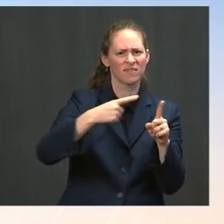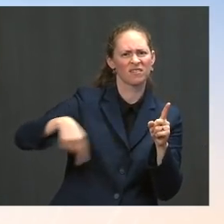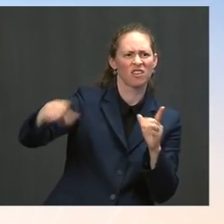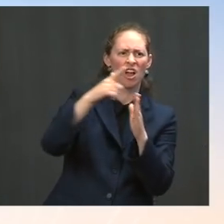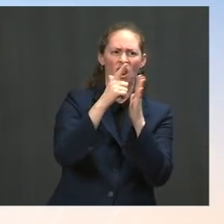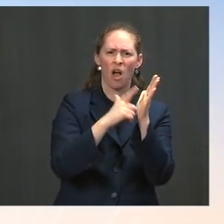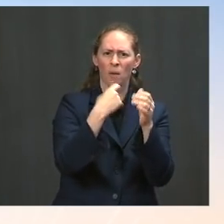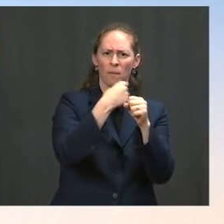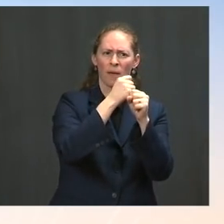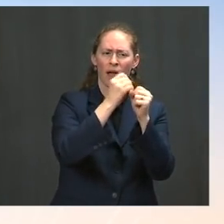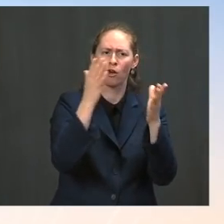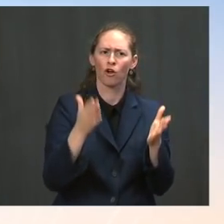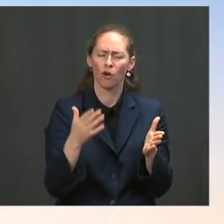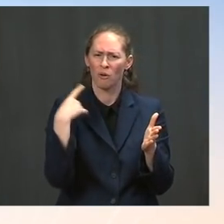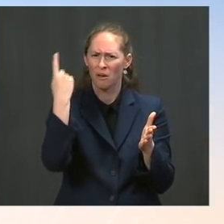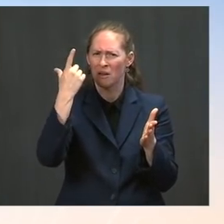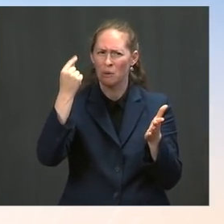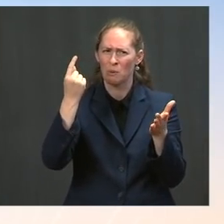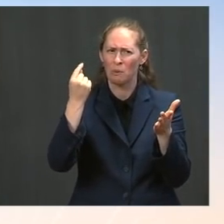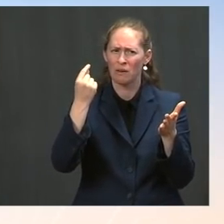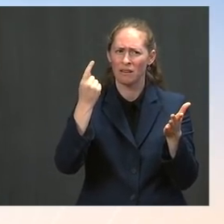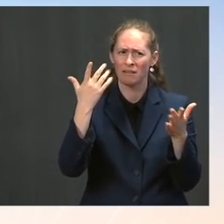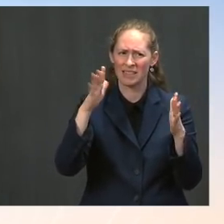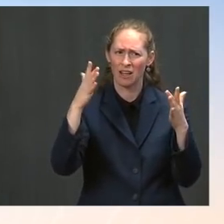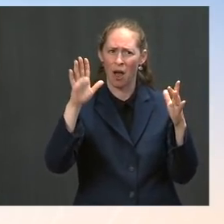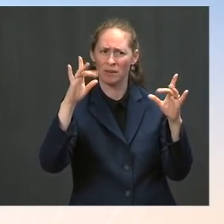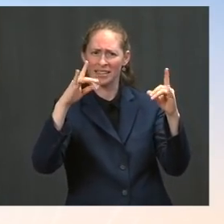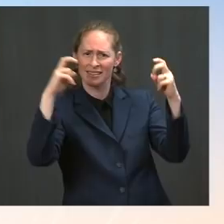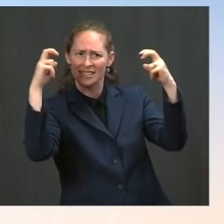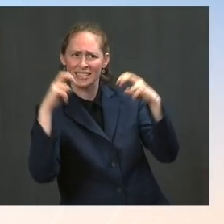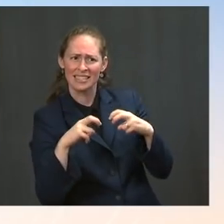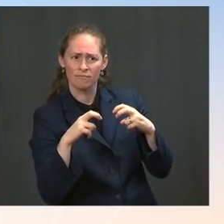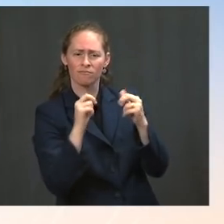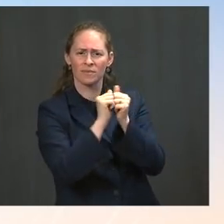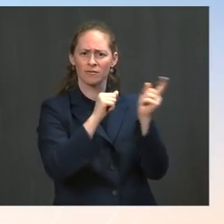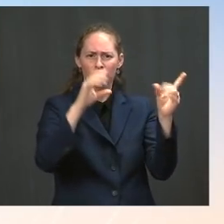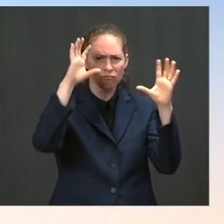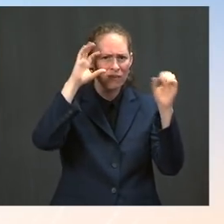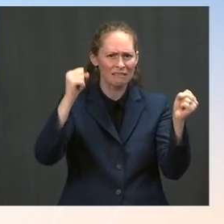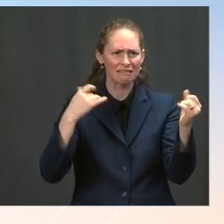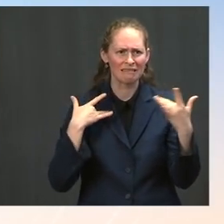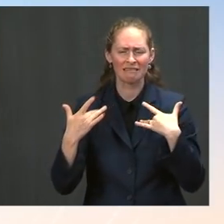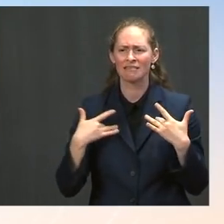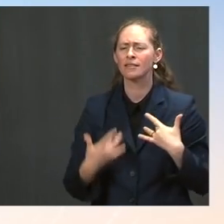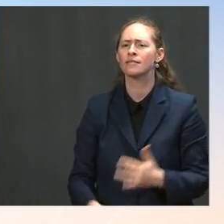being able to sit down with the President at some point in the White House? Ms. Psaki: Sure. Well, first, let me confirm that, yesterday,